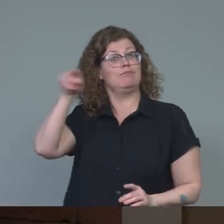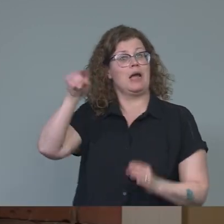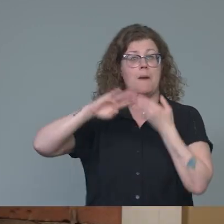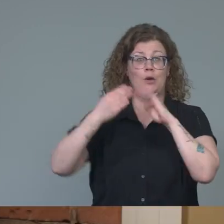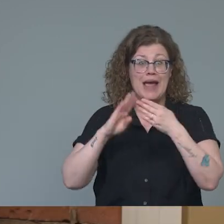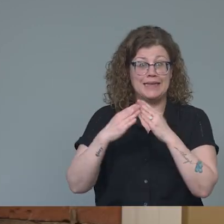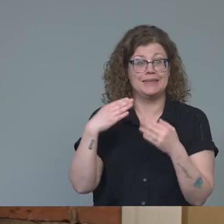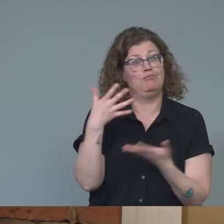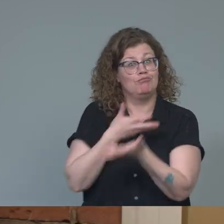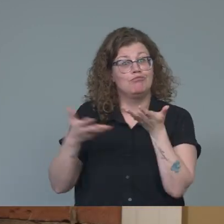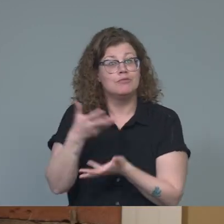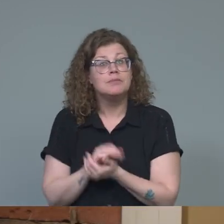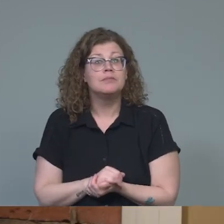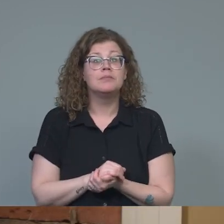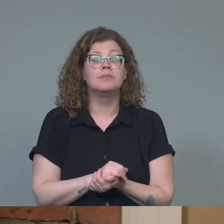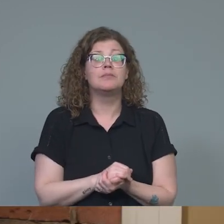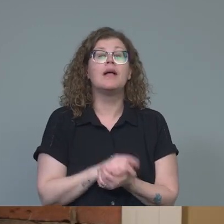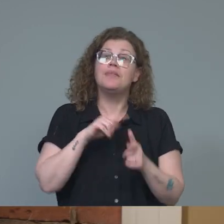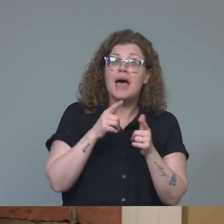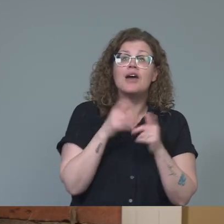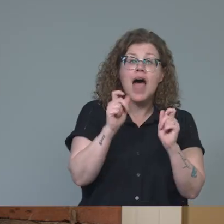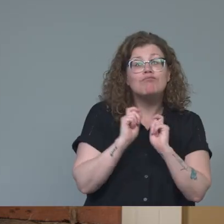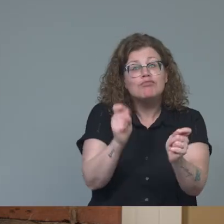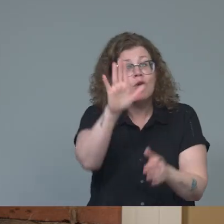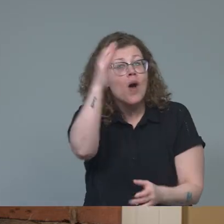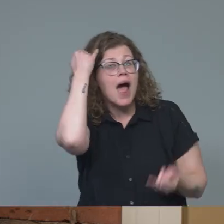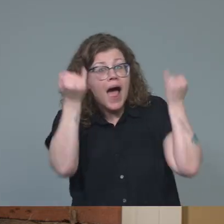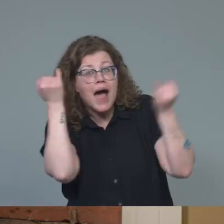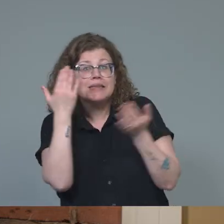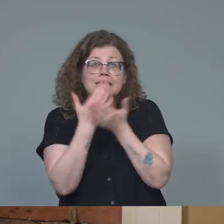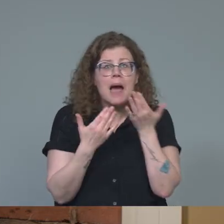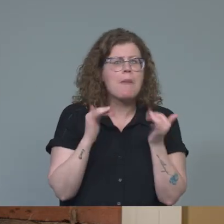I hope that this session has inspired you for why you would want to engage community